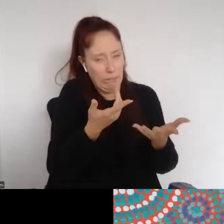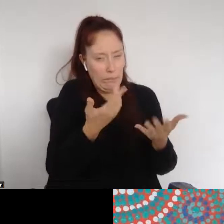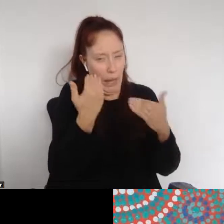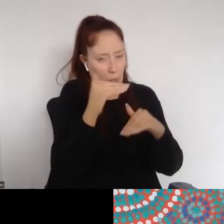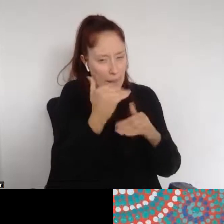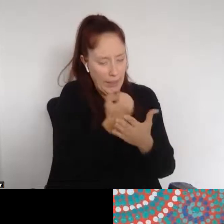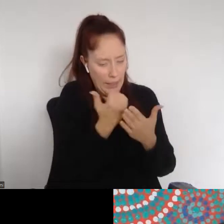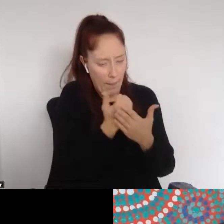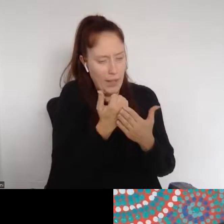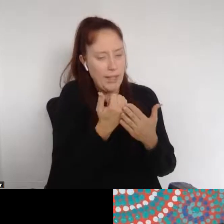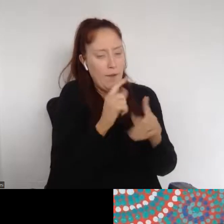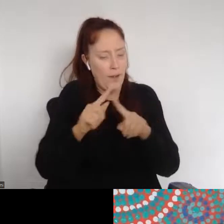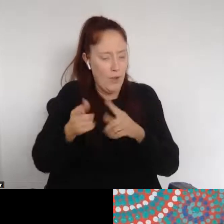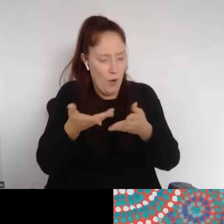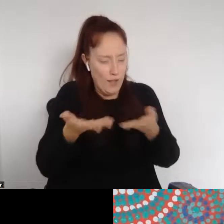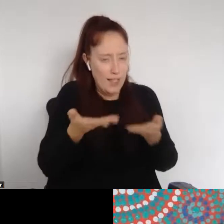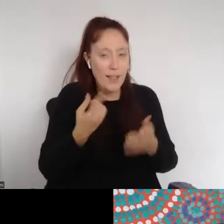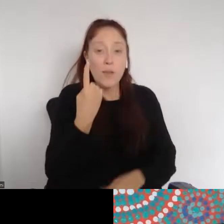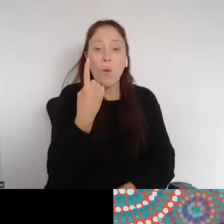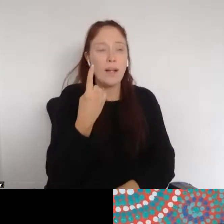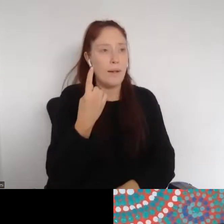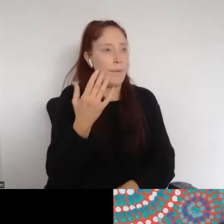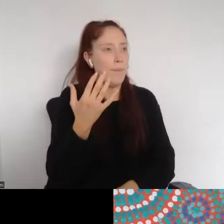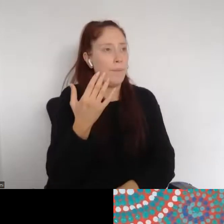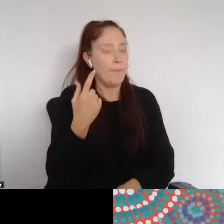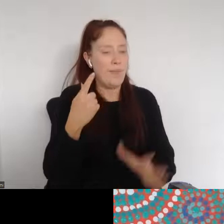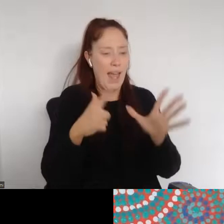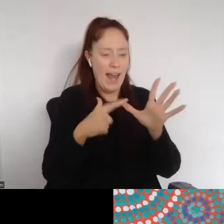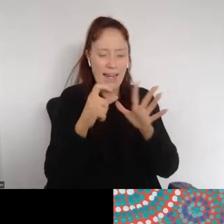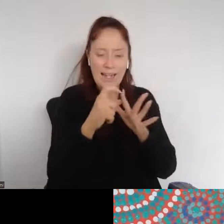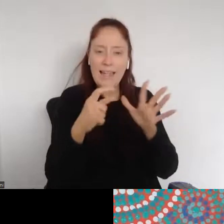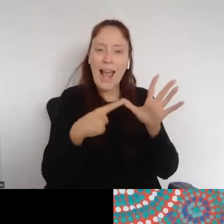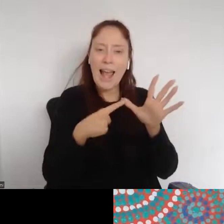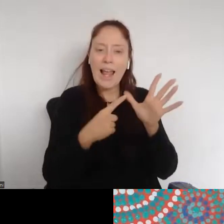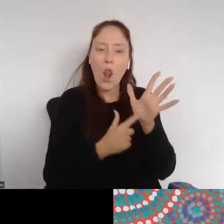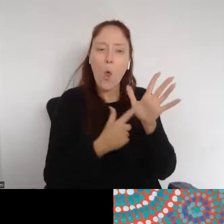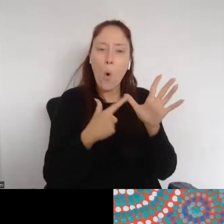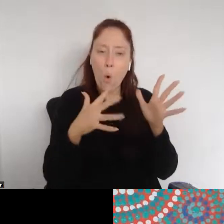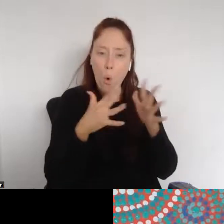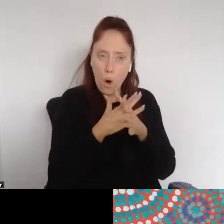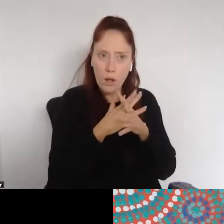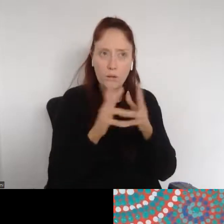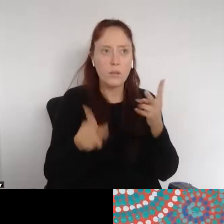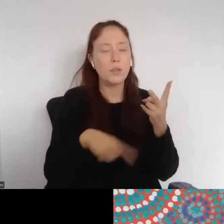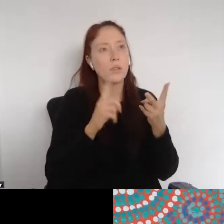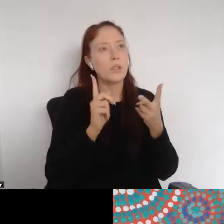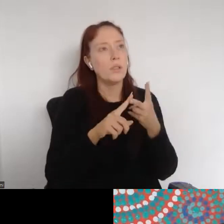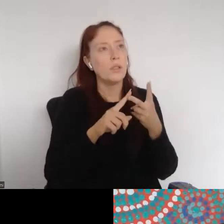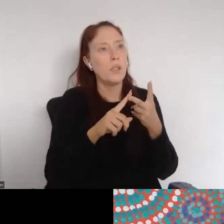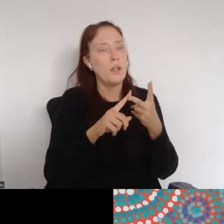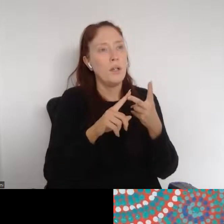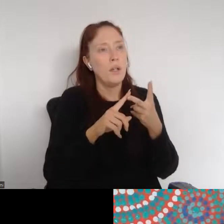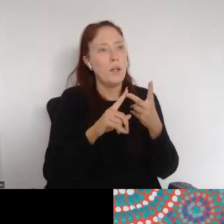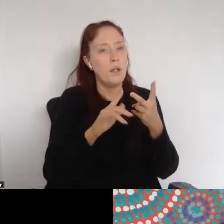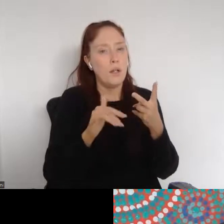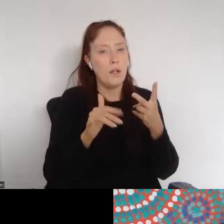can think of another community legal service called ADA Law, there's also the Law Right